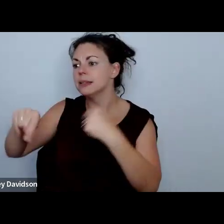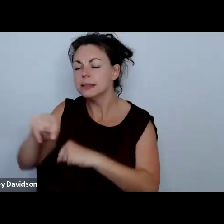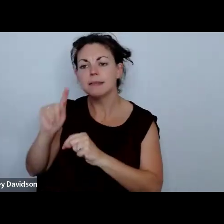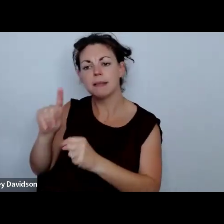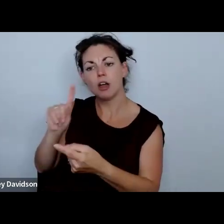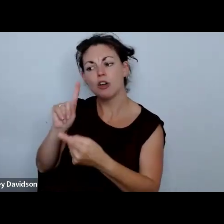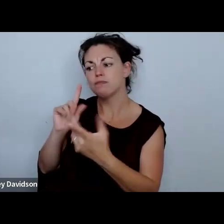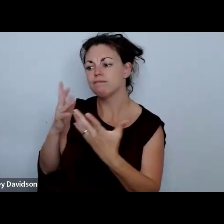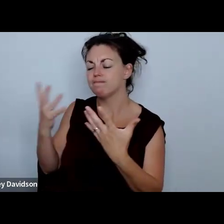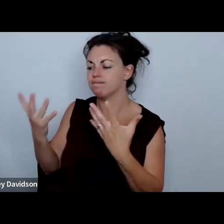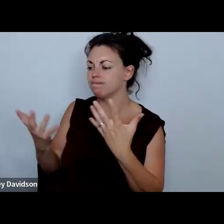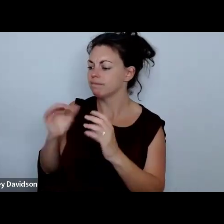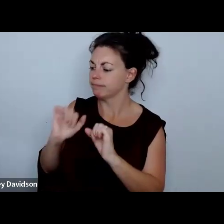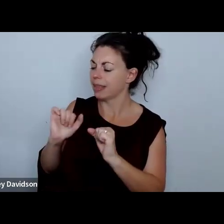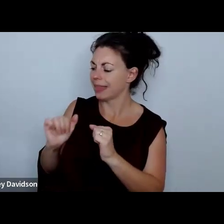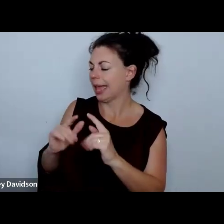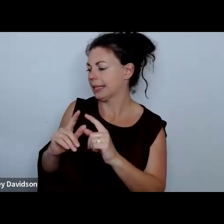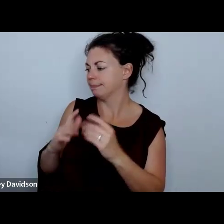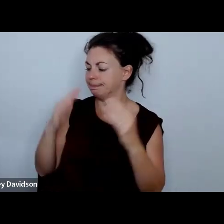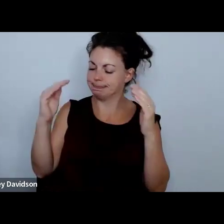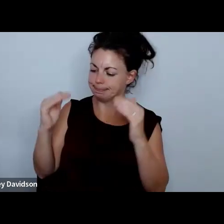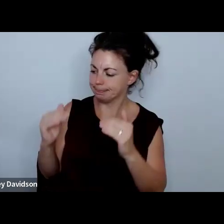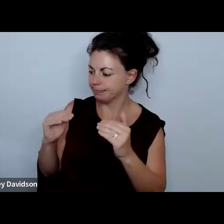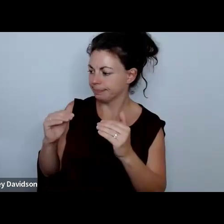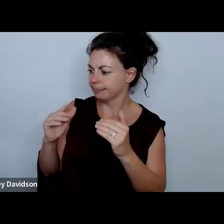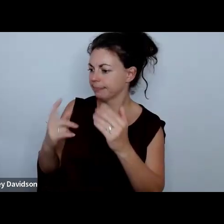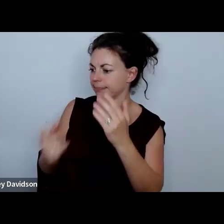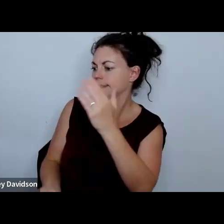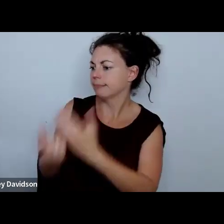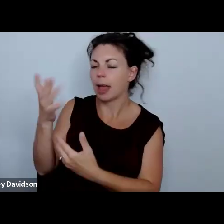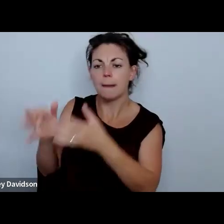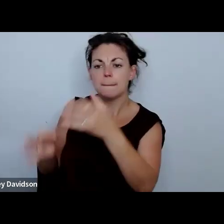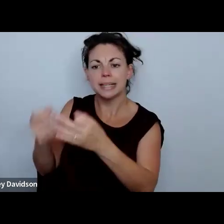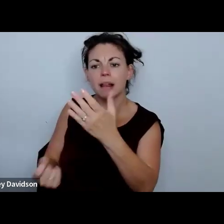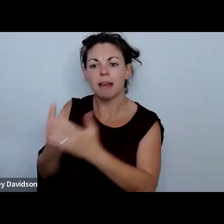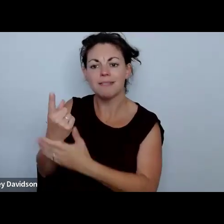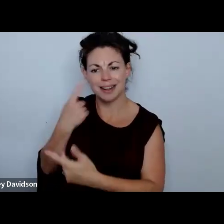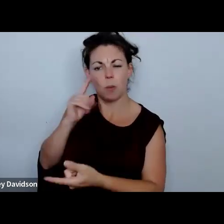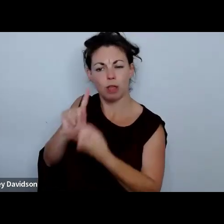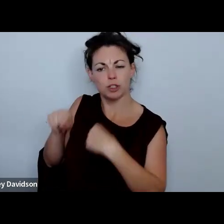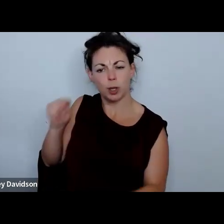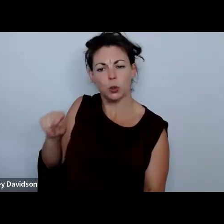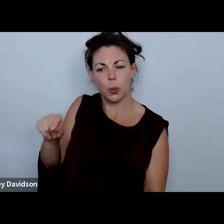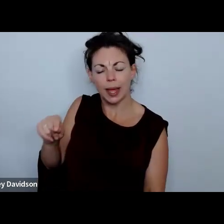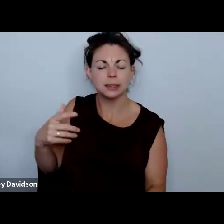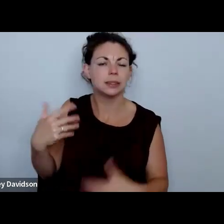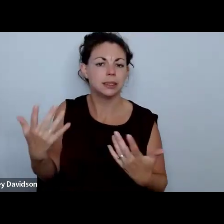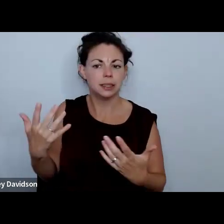that we're slightly more toward that latter end. Within that latter type of think tank,